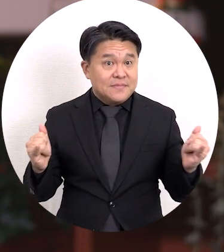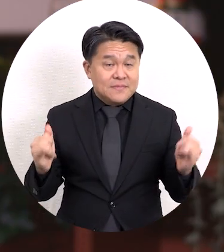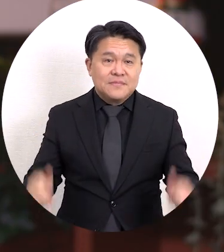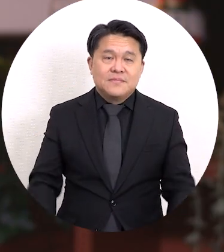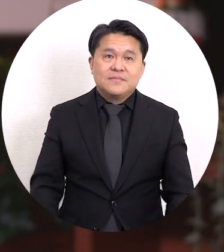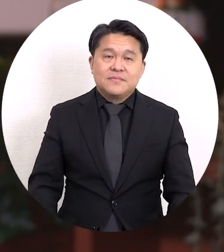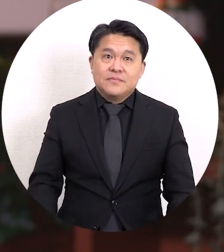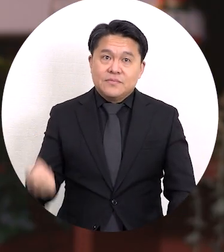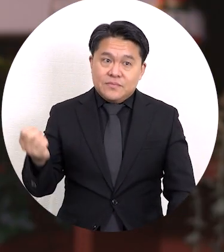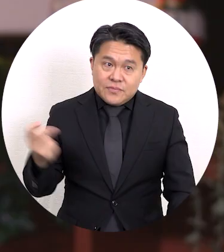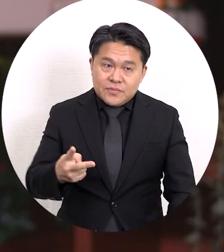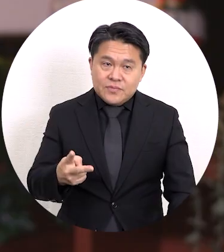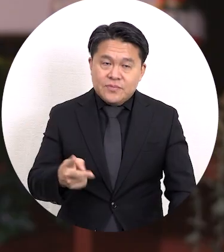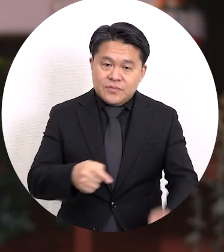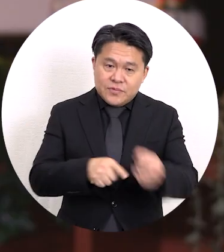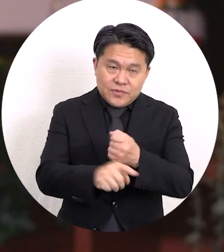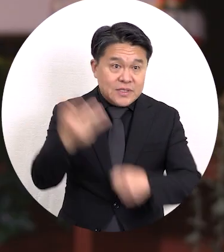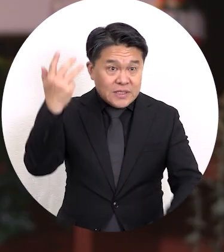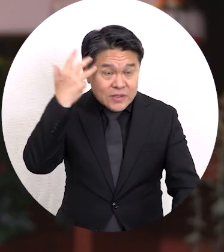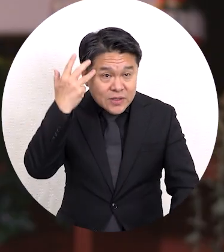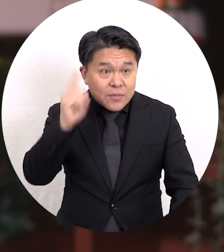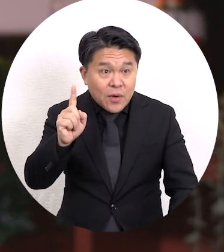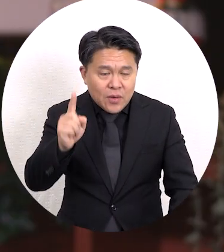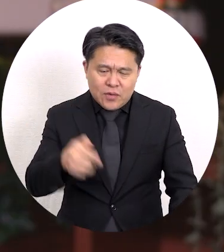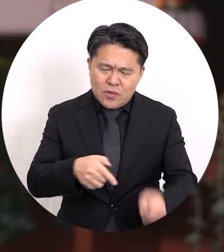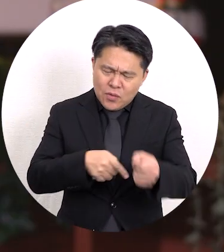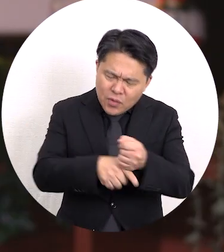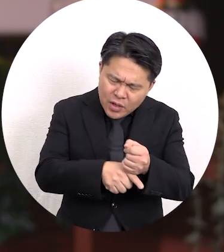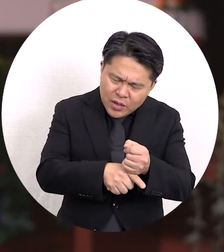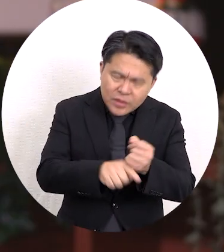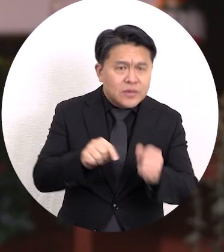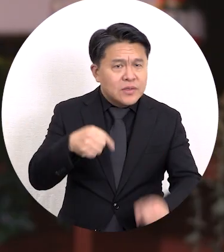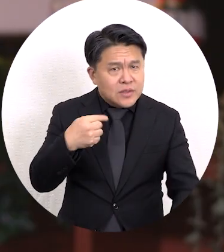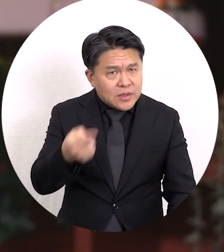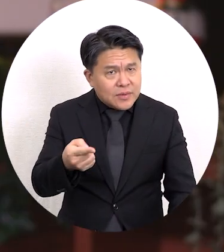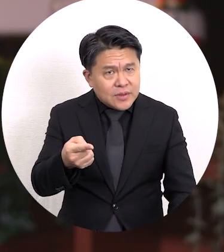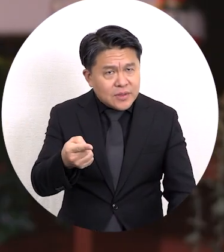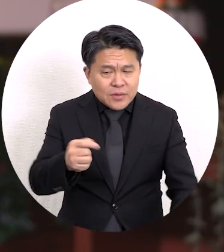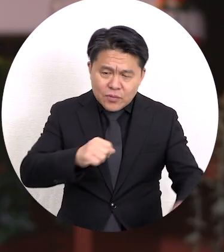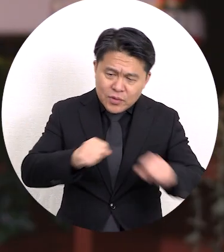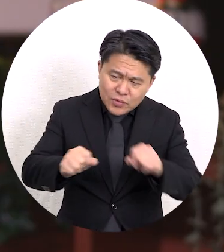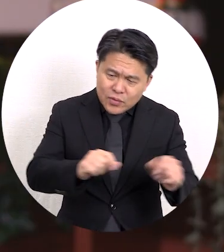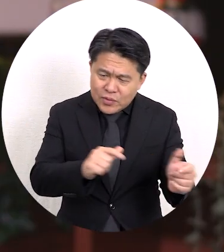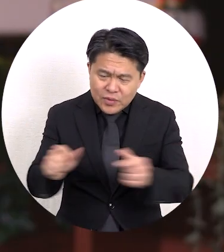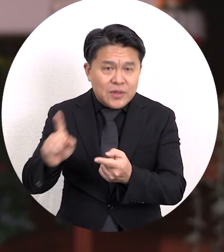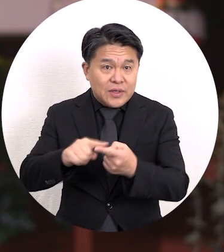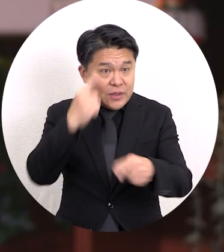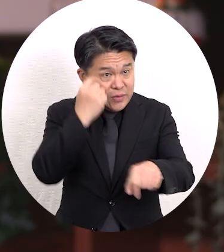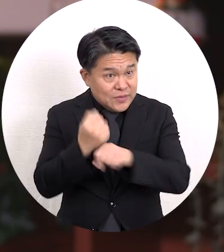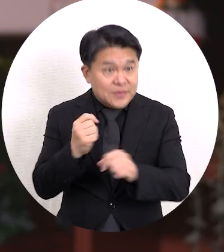and a philosopher of science examines what kind of activity science itself is.